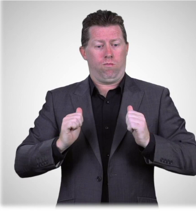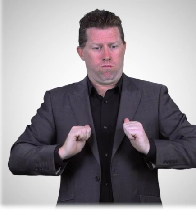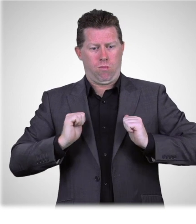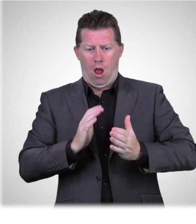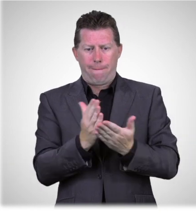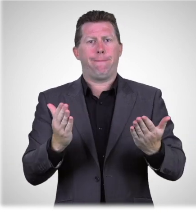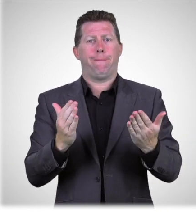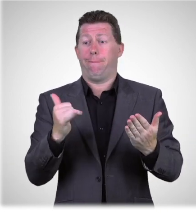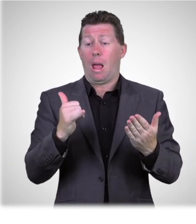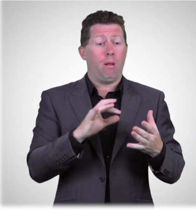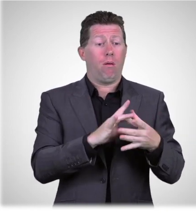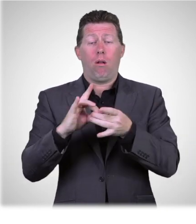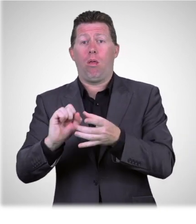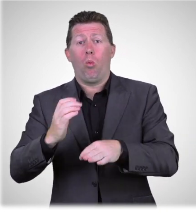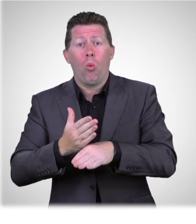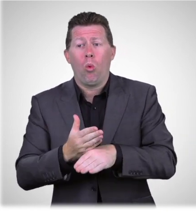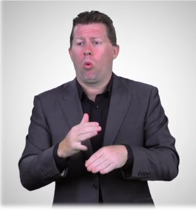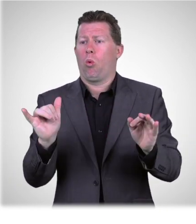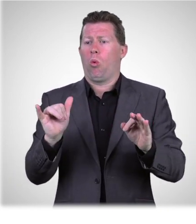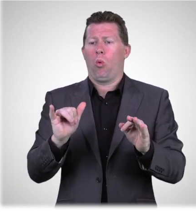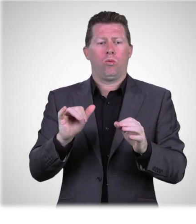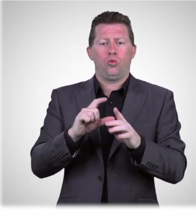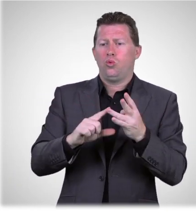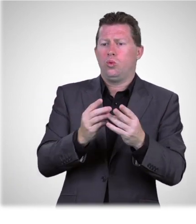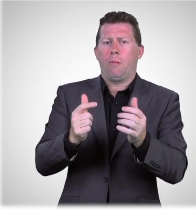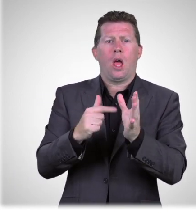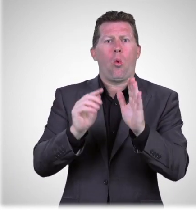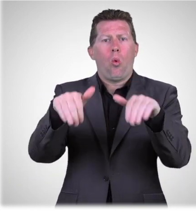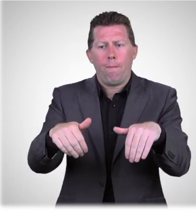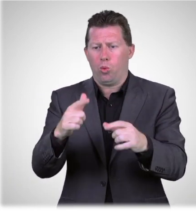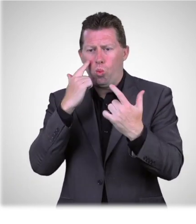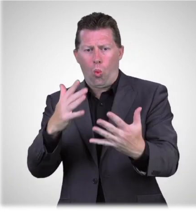linked to their professional practice or perhaps linked to one component of the assessment task.